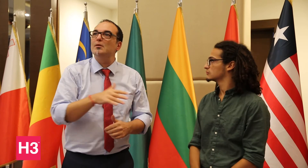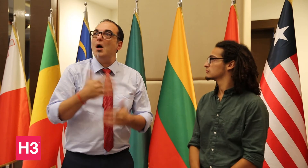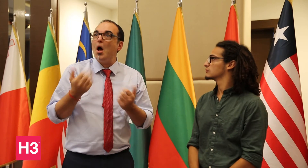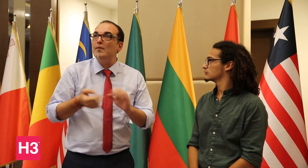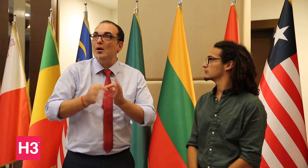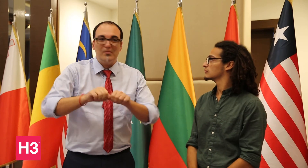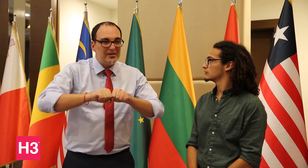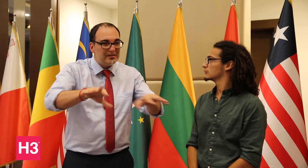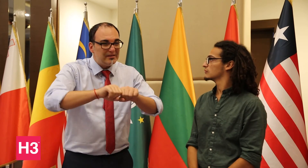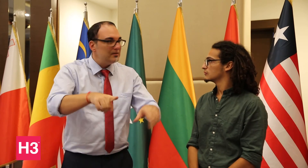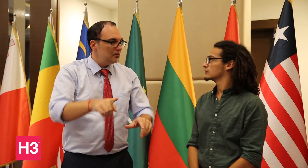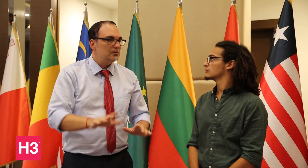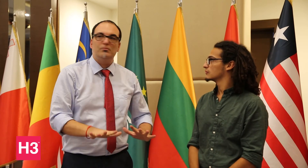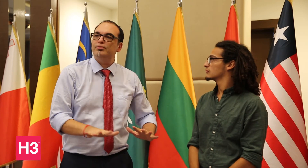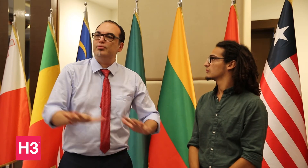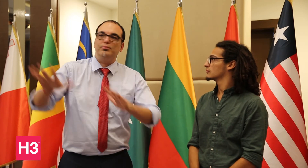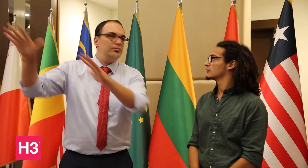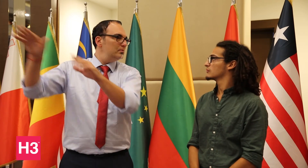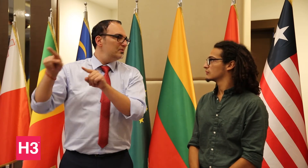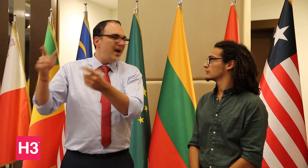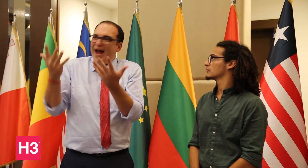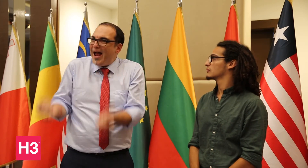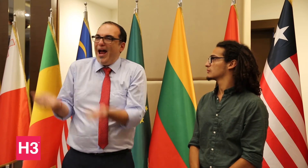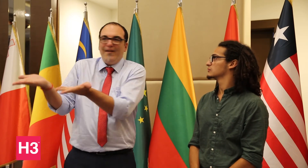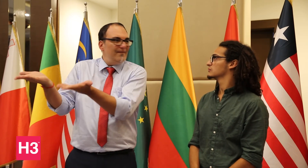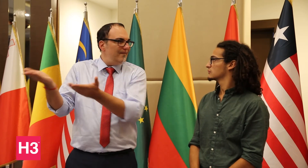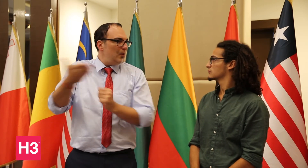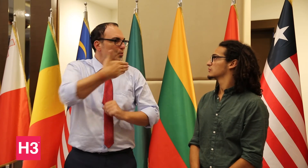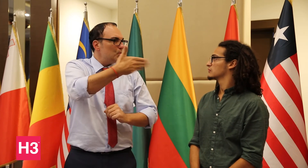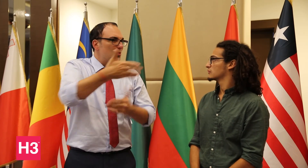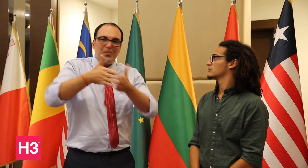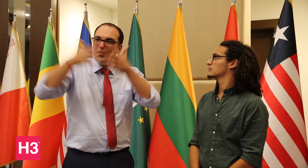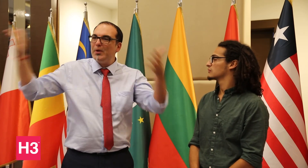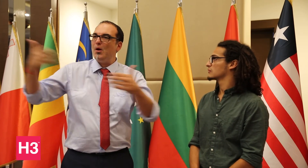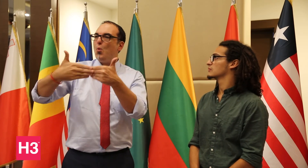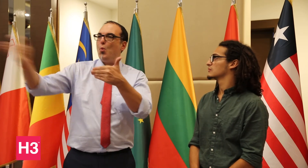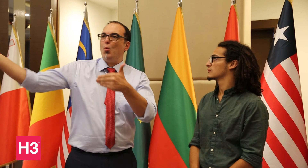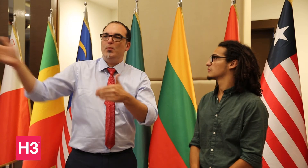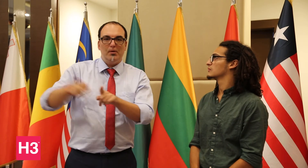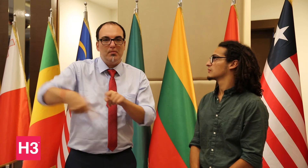We have Deaflympics-- tell that to our youth and lead the next generation of athletes to compete in Deaflympics.